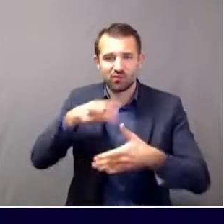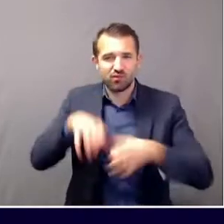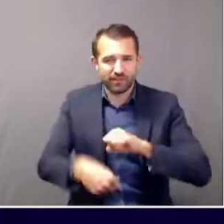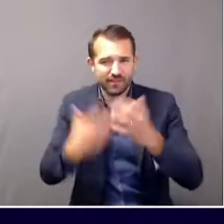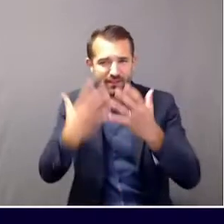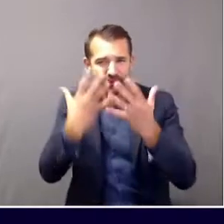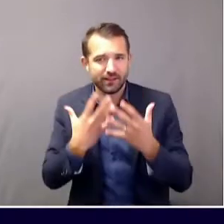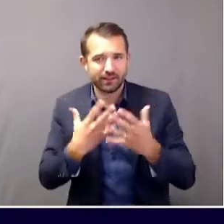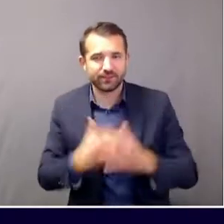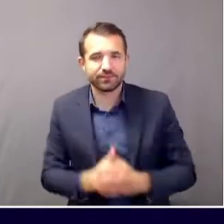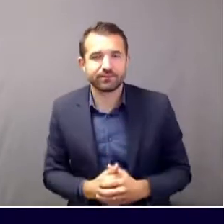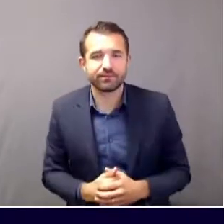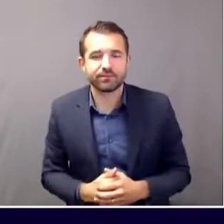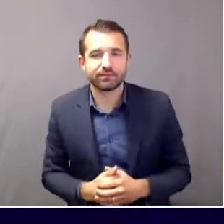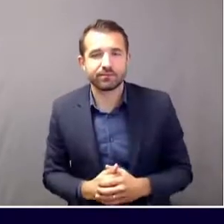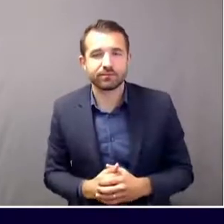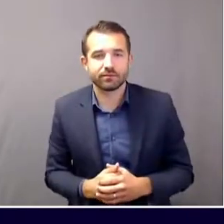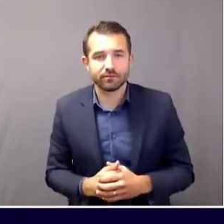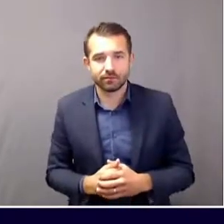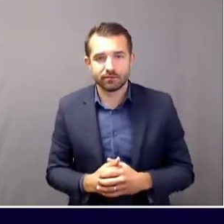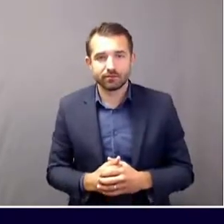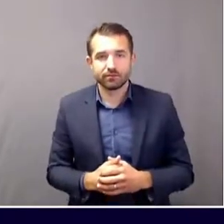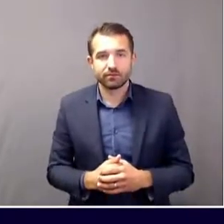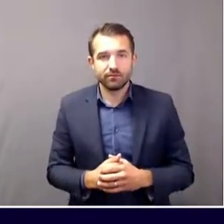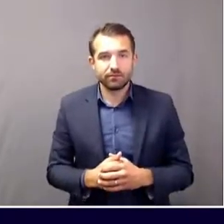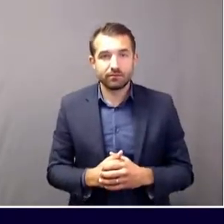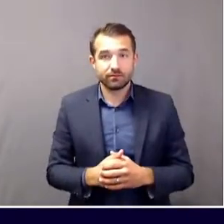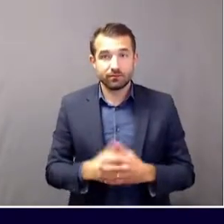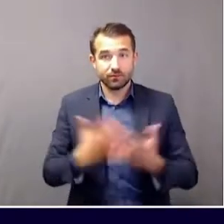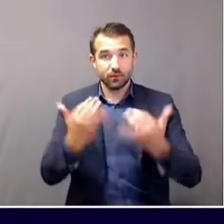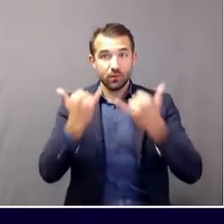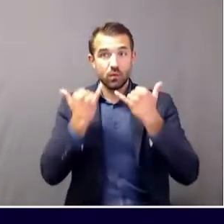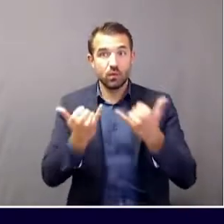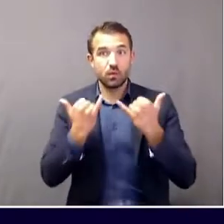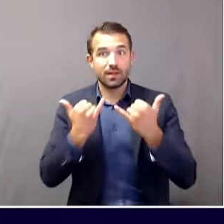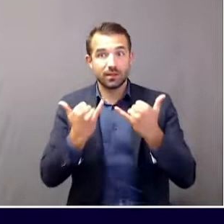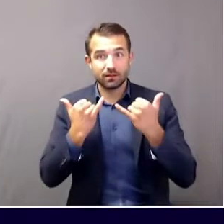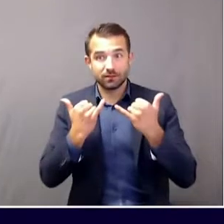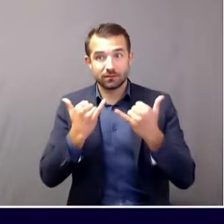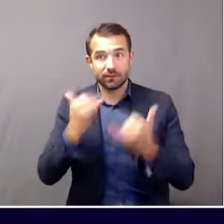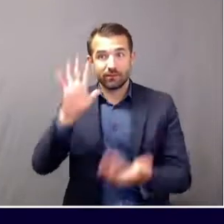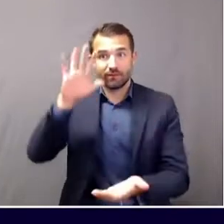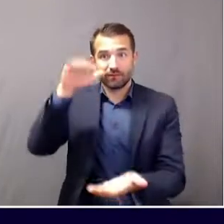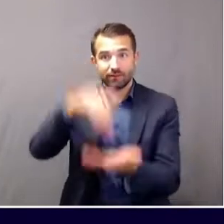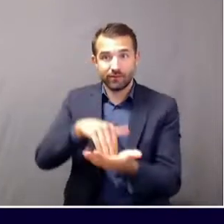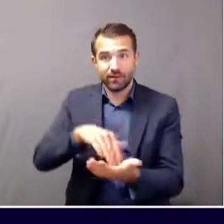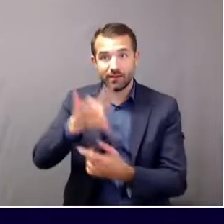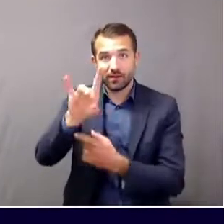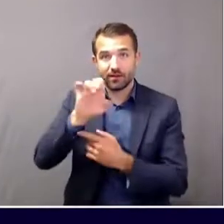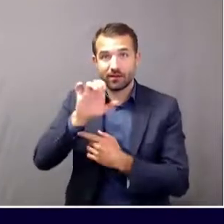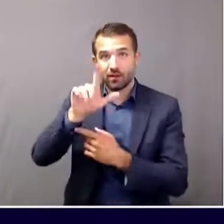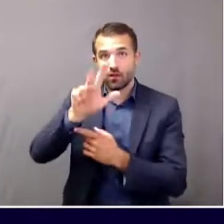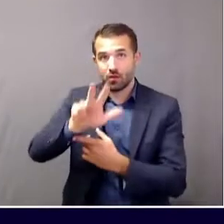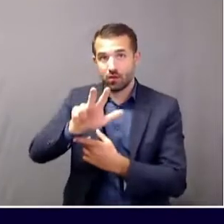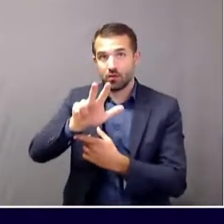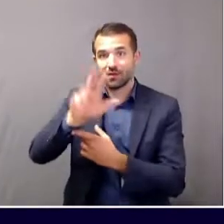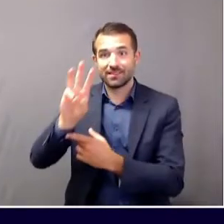right now across the state there are a total of five thousand